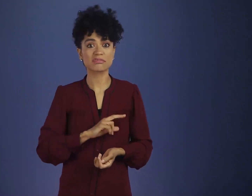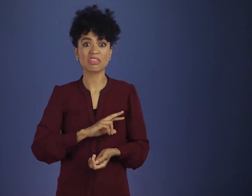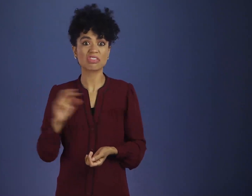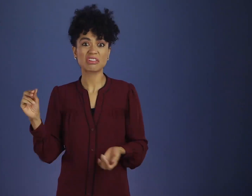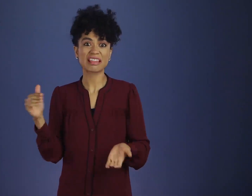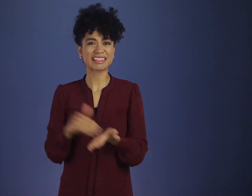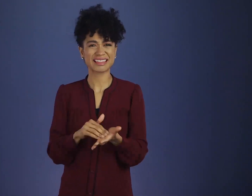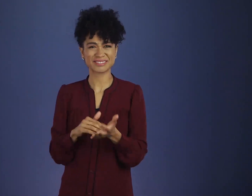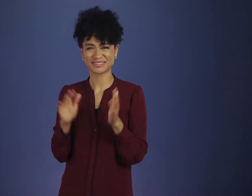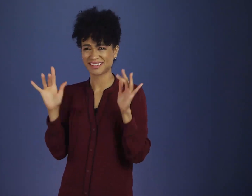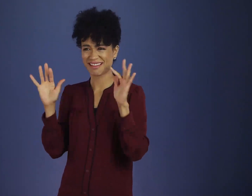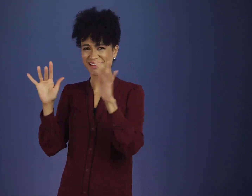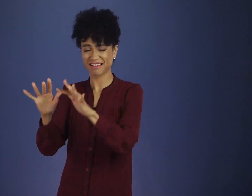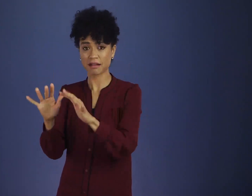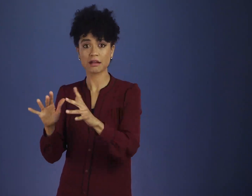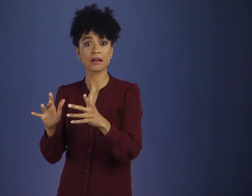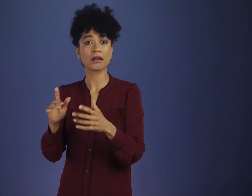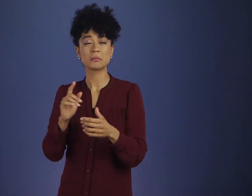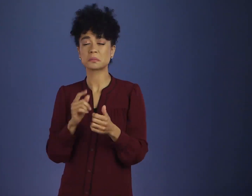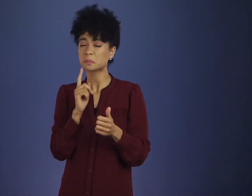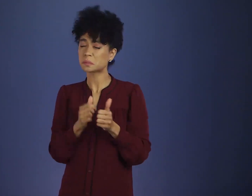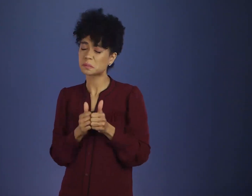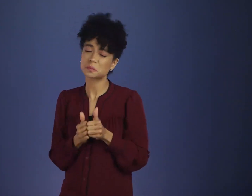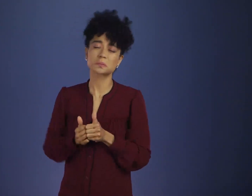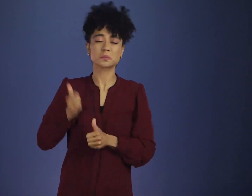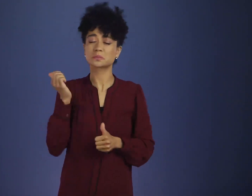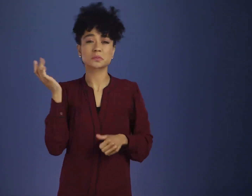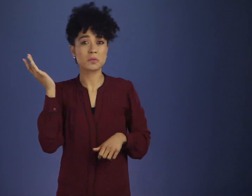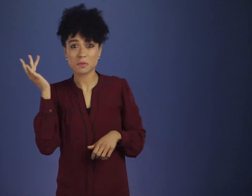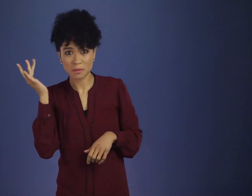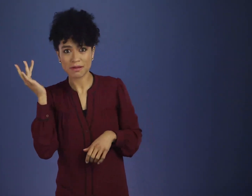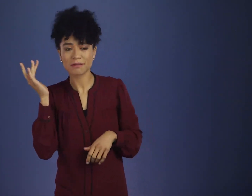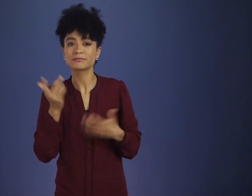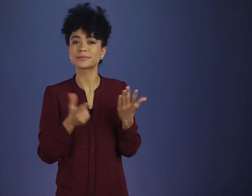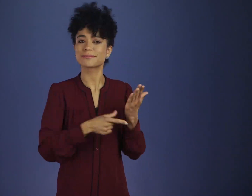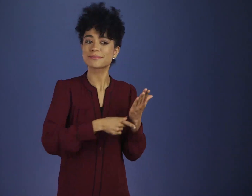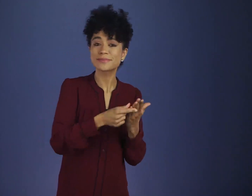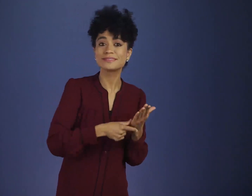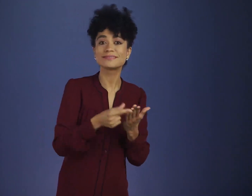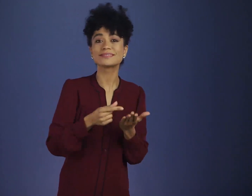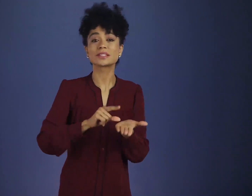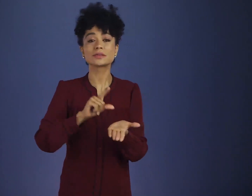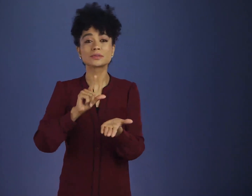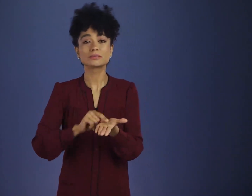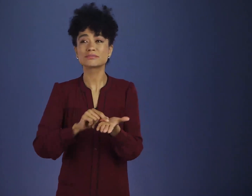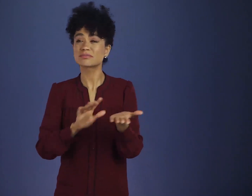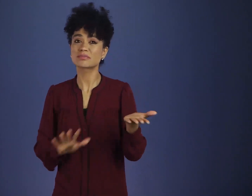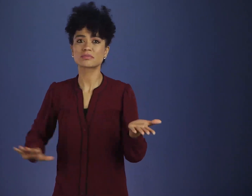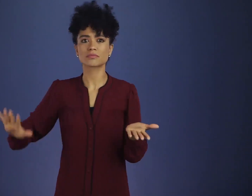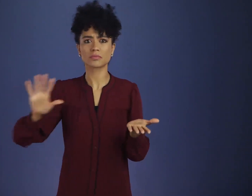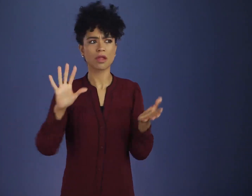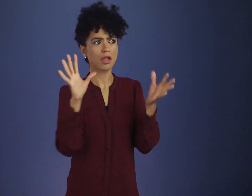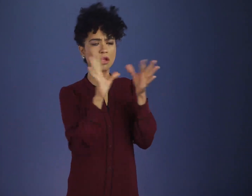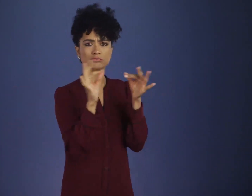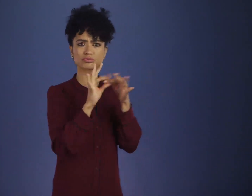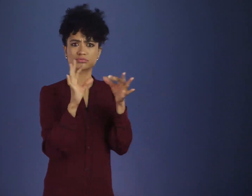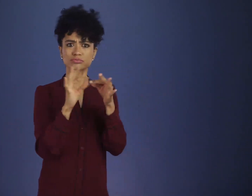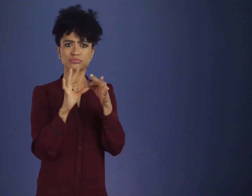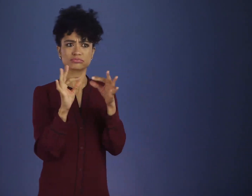largely as the result of excellent and continuous publicity freely given by magazines and newspapers throughout the world.